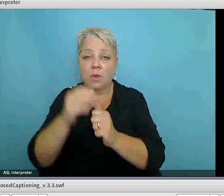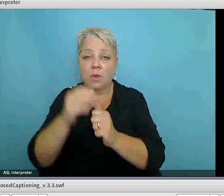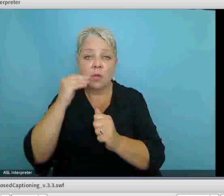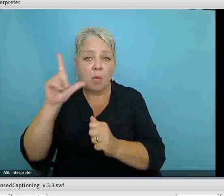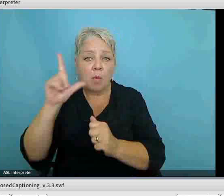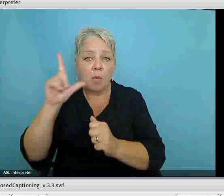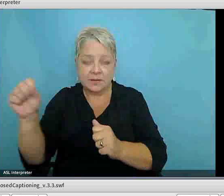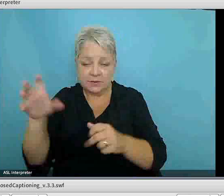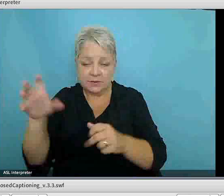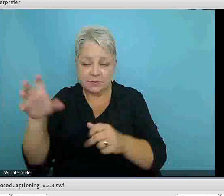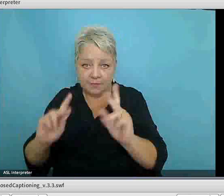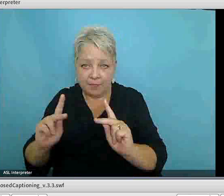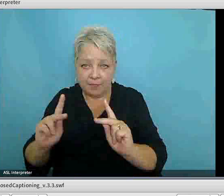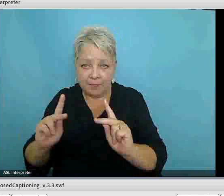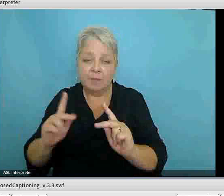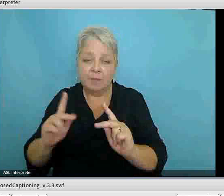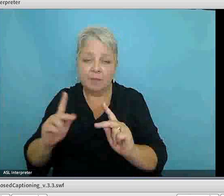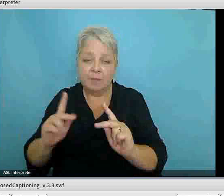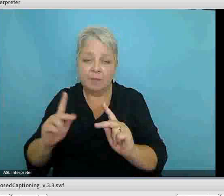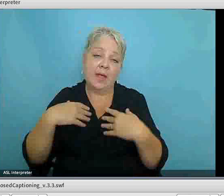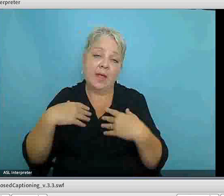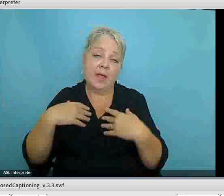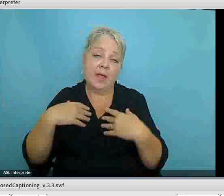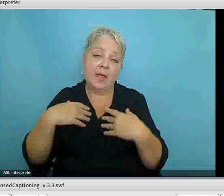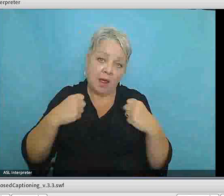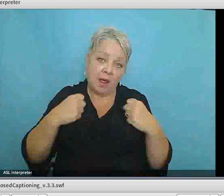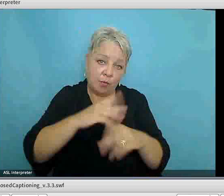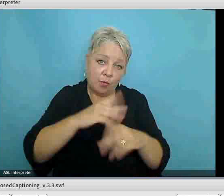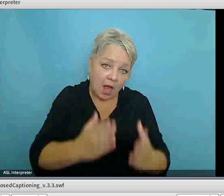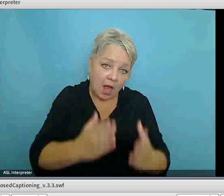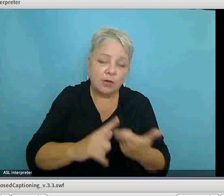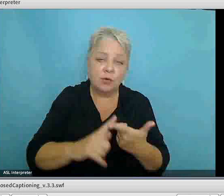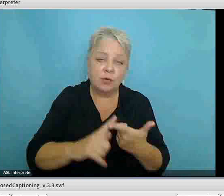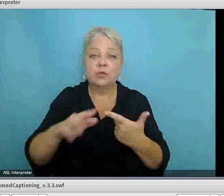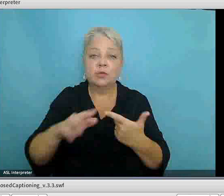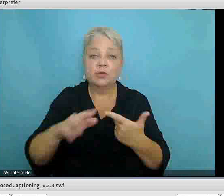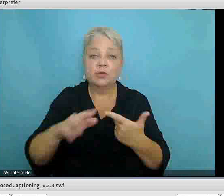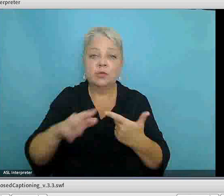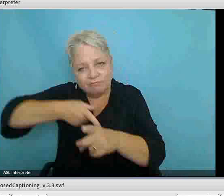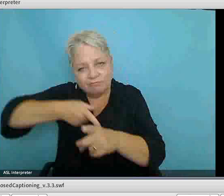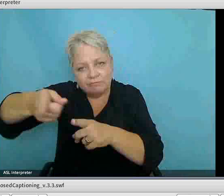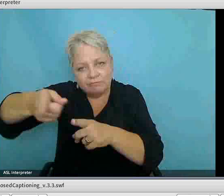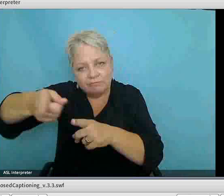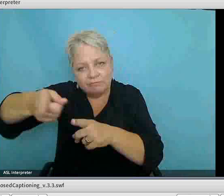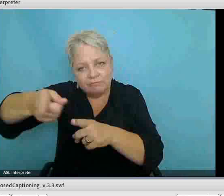Also, many of the health plans are developing sort of teams of community health workers